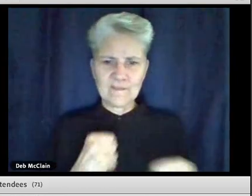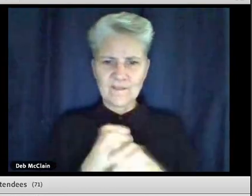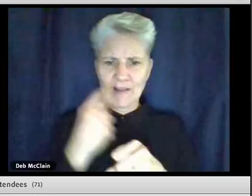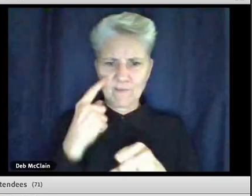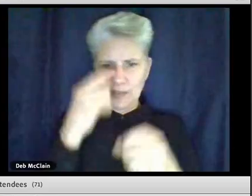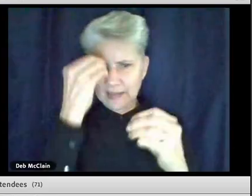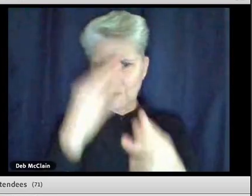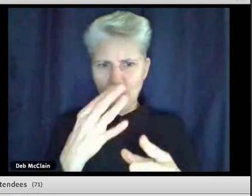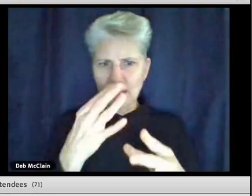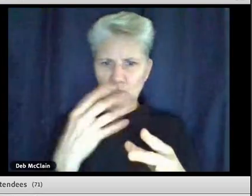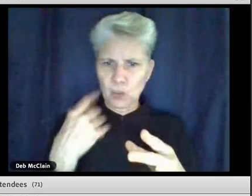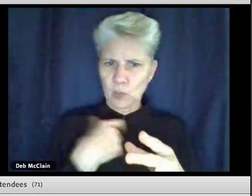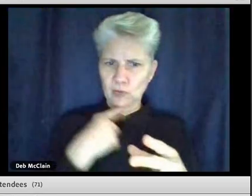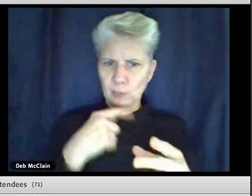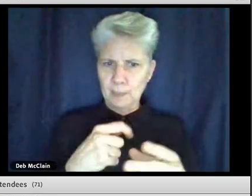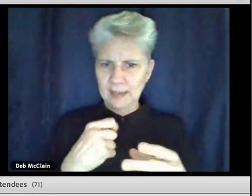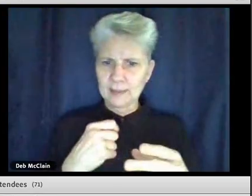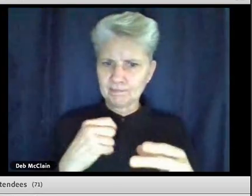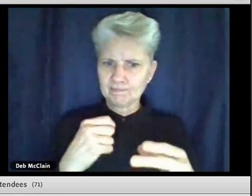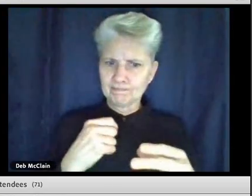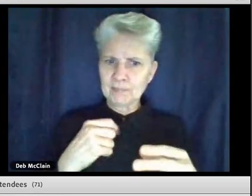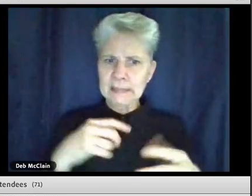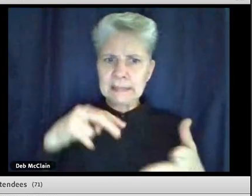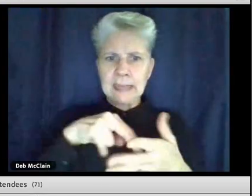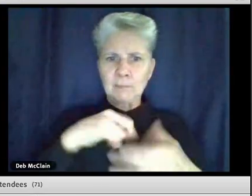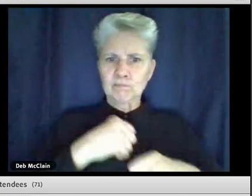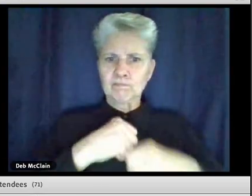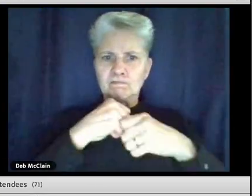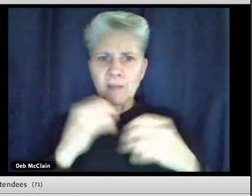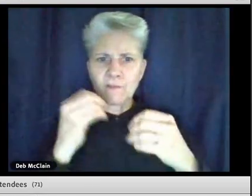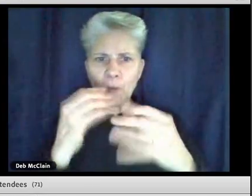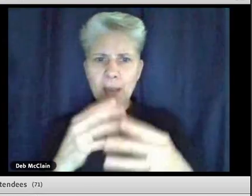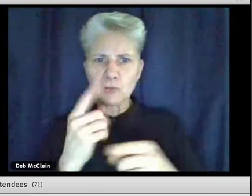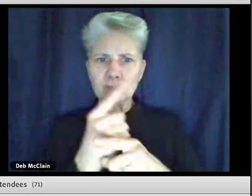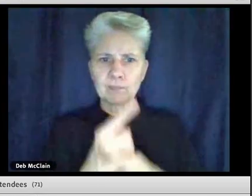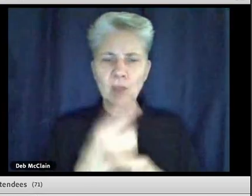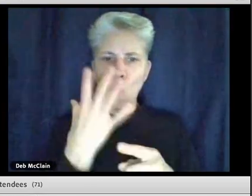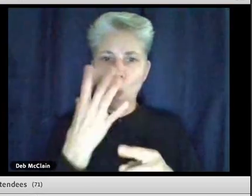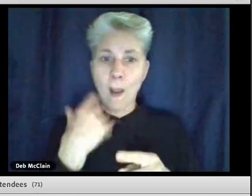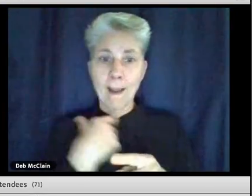why are we the ones who are on the front lines of fighting for this information?